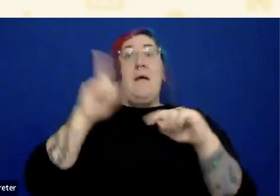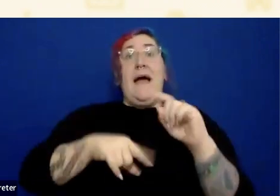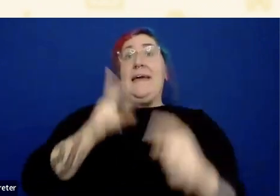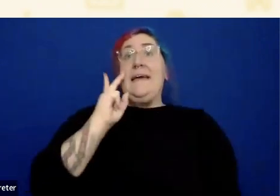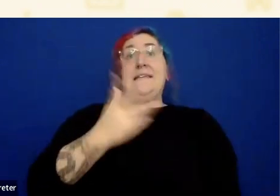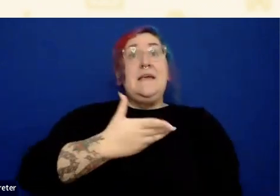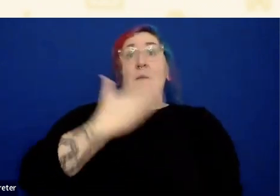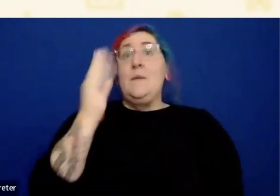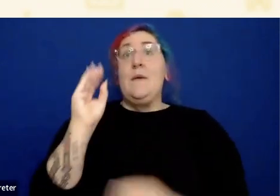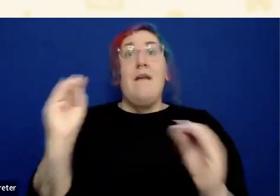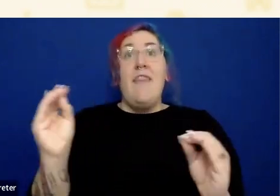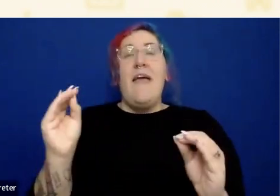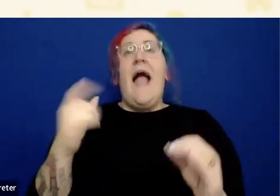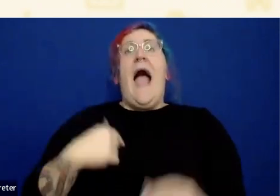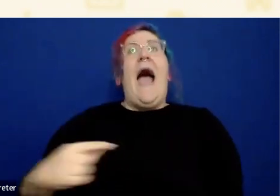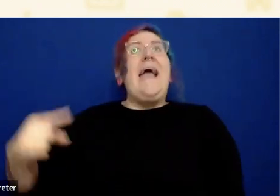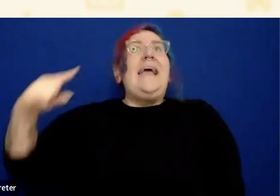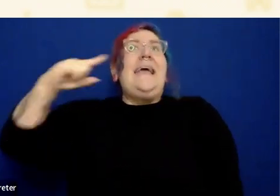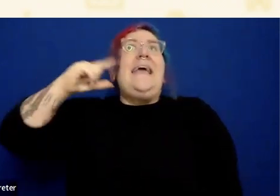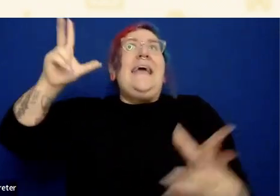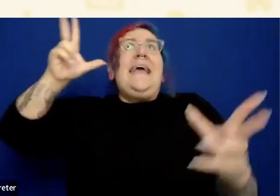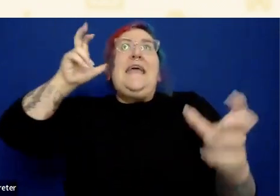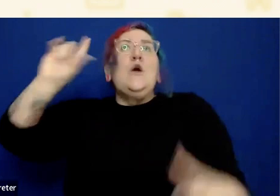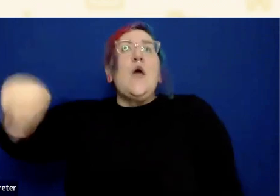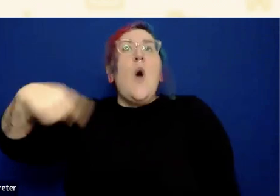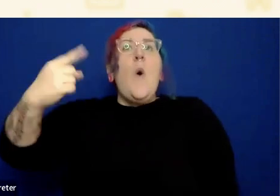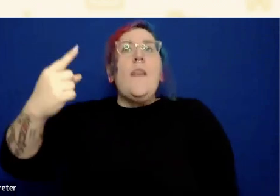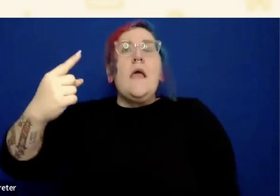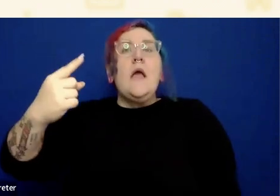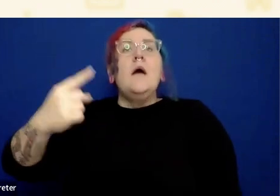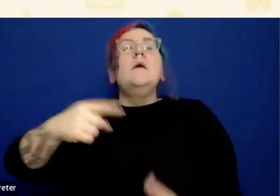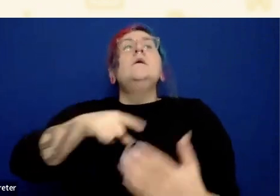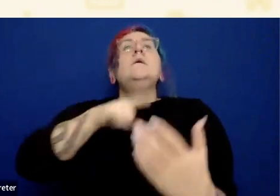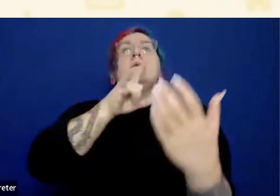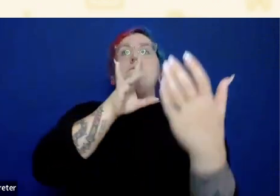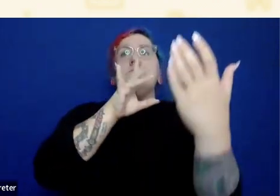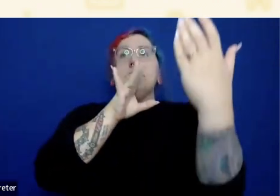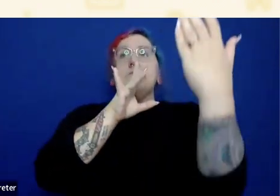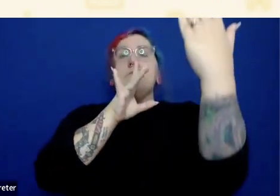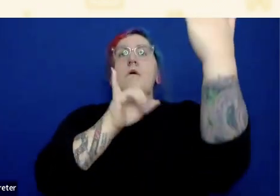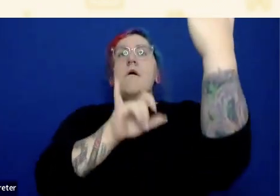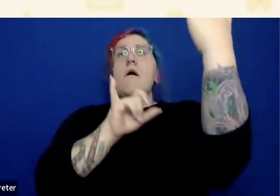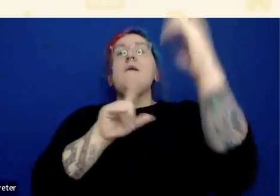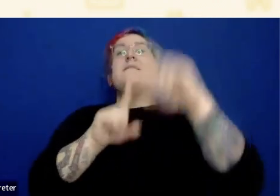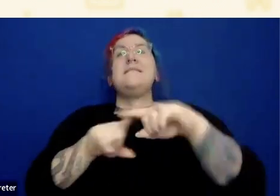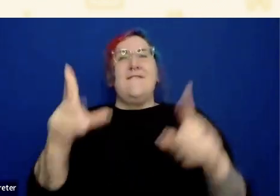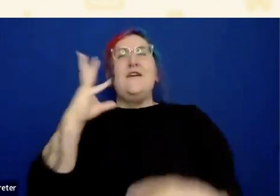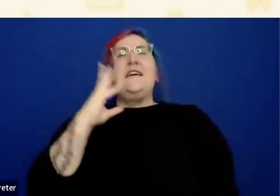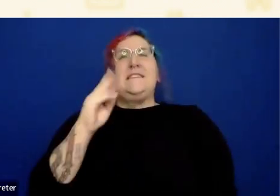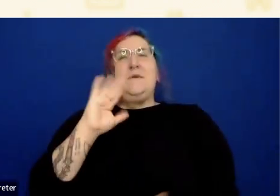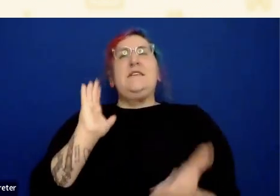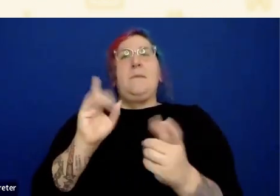than you as a seeing person are looking at the screen. I think that's an incredibly important thing to recognize